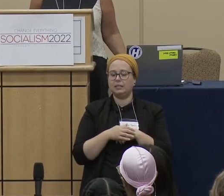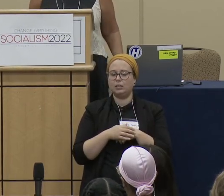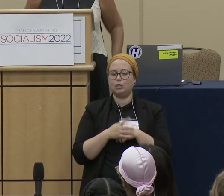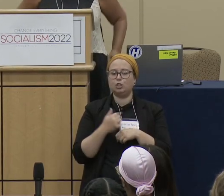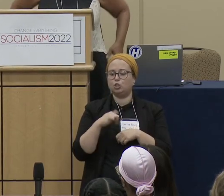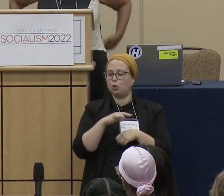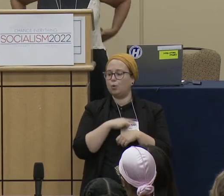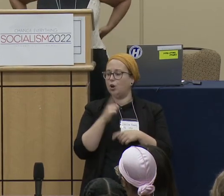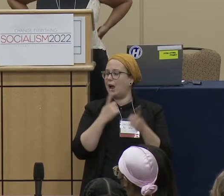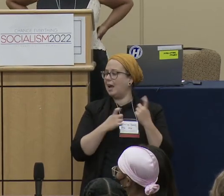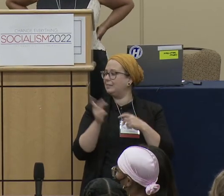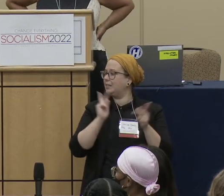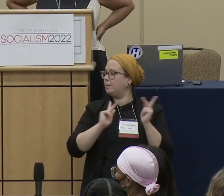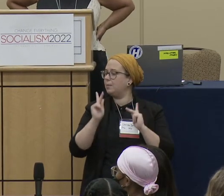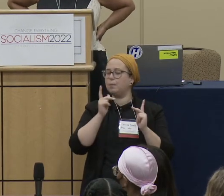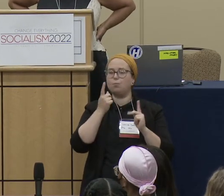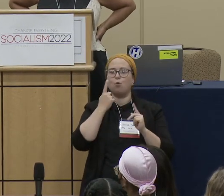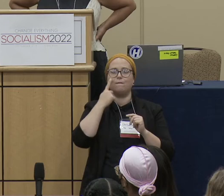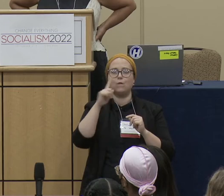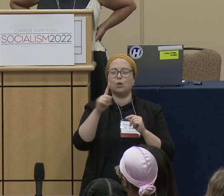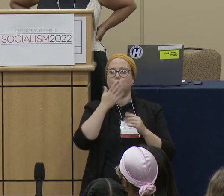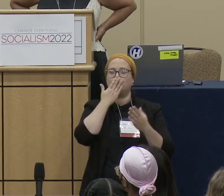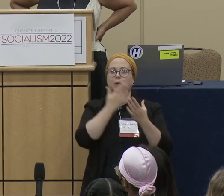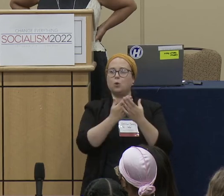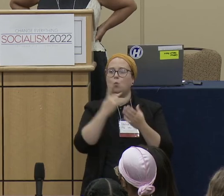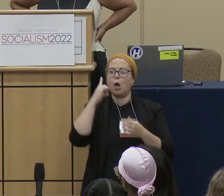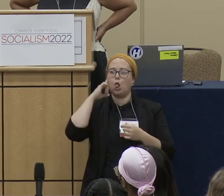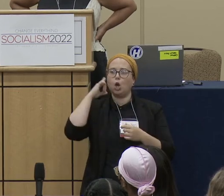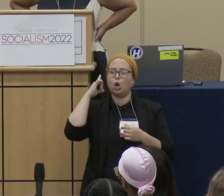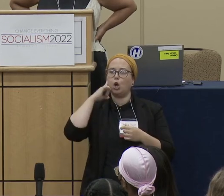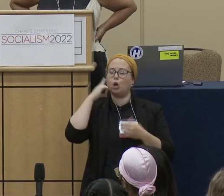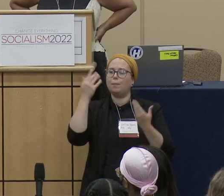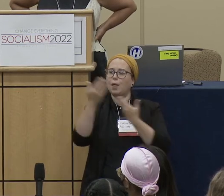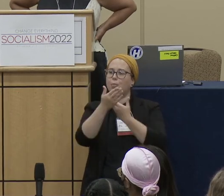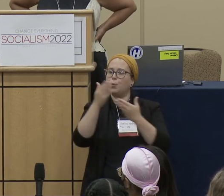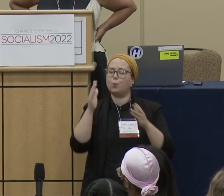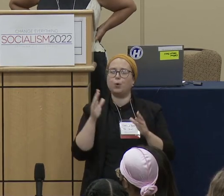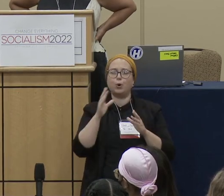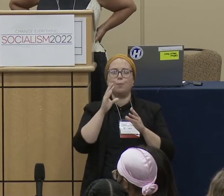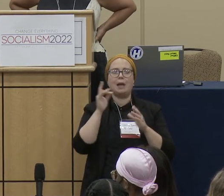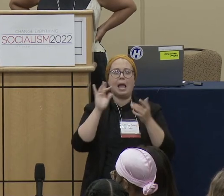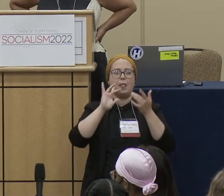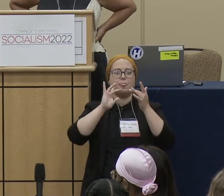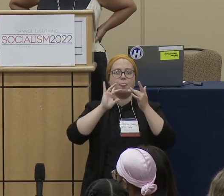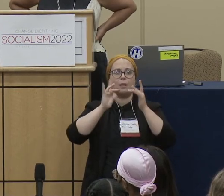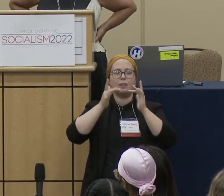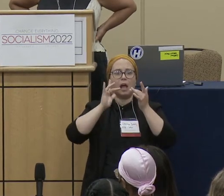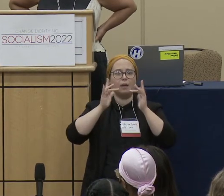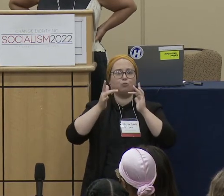Questions or comments? ≫ So, we are asking that folks, in order for it to be well heard by the room and the live